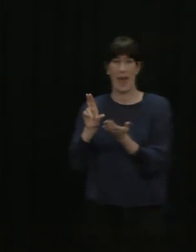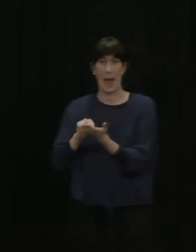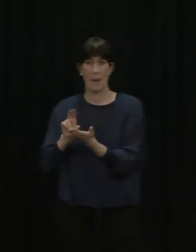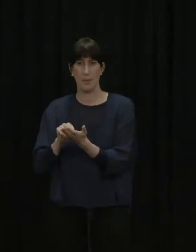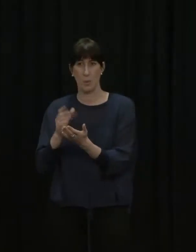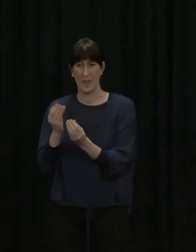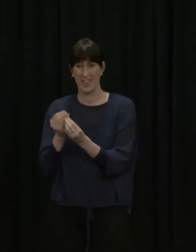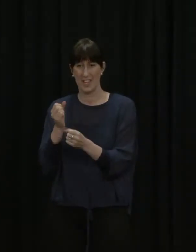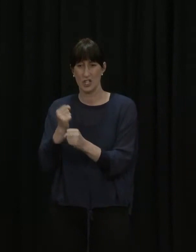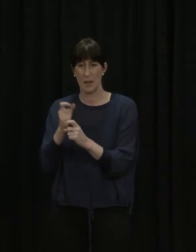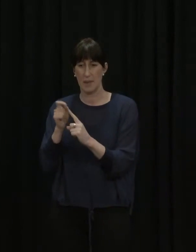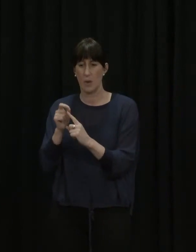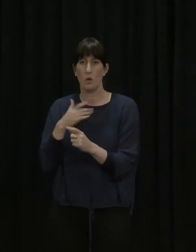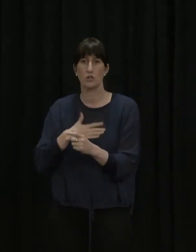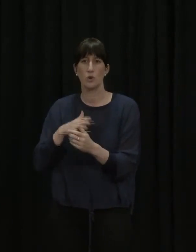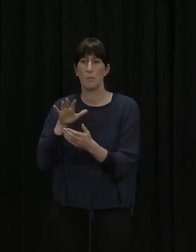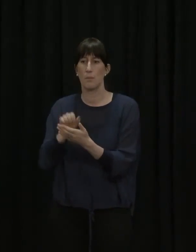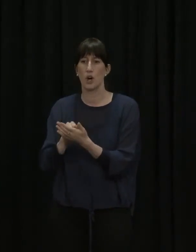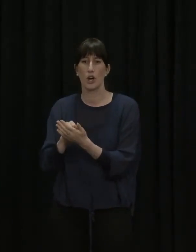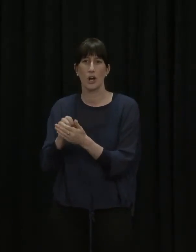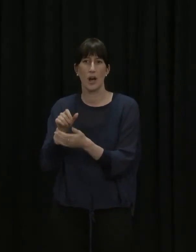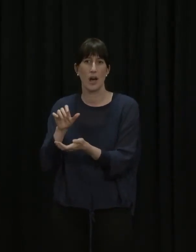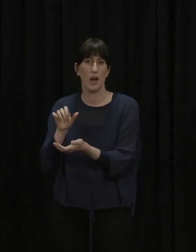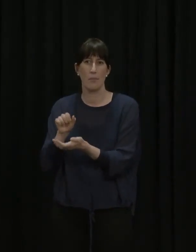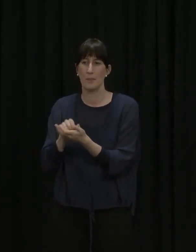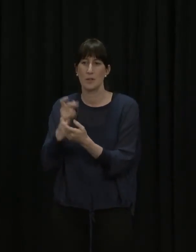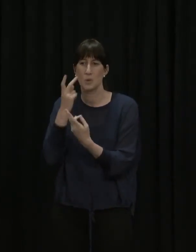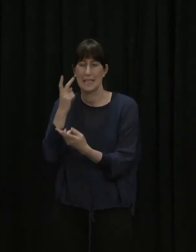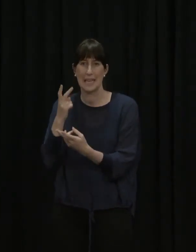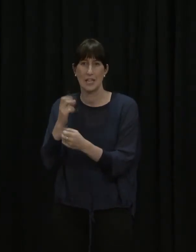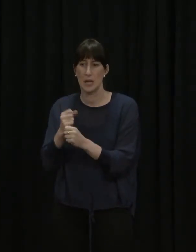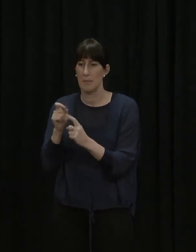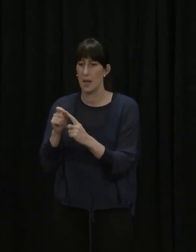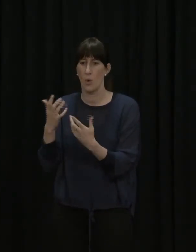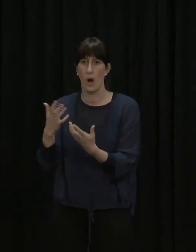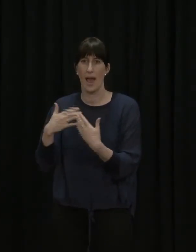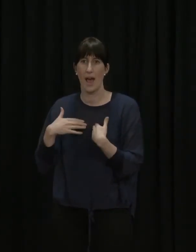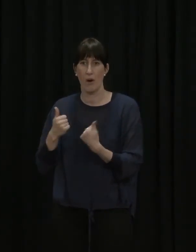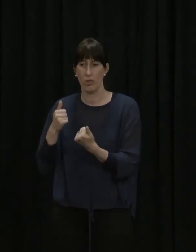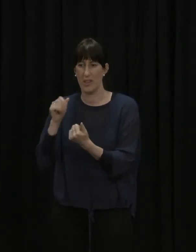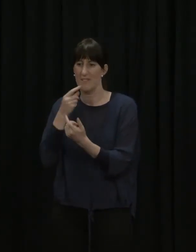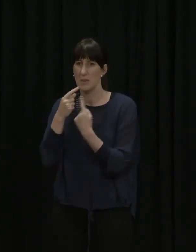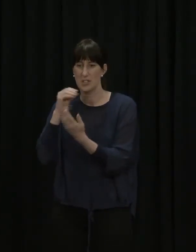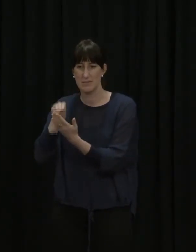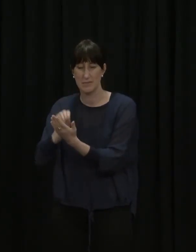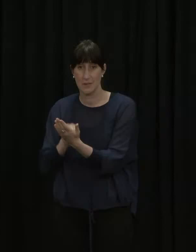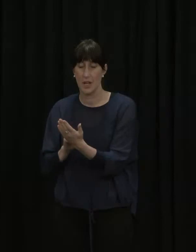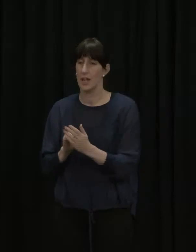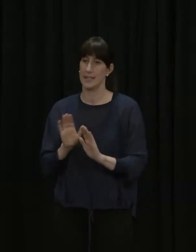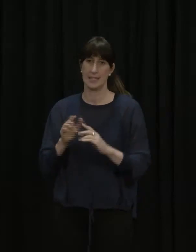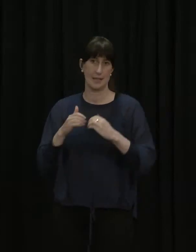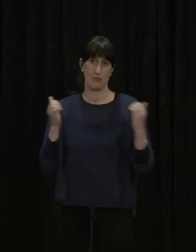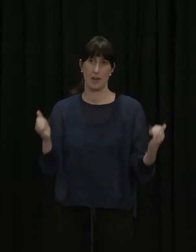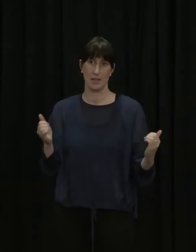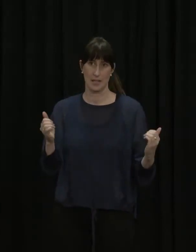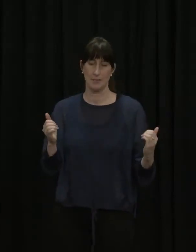with your GP in existence? So separate are the ones you book your GP through? >> It's not the app that you might have